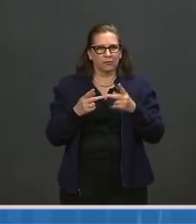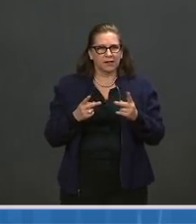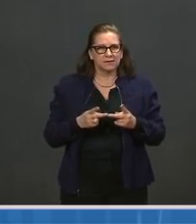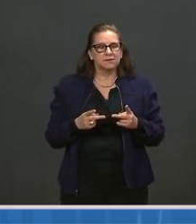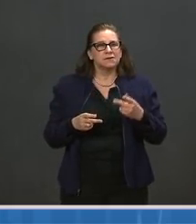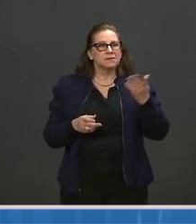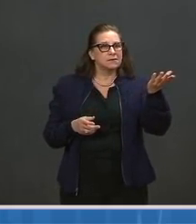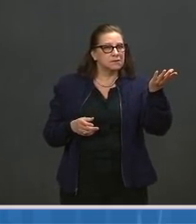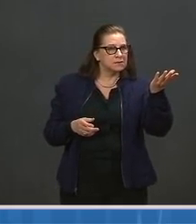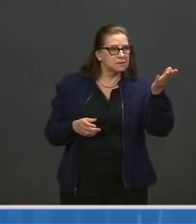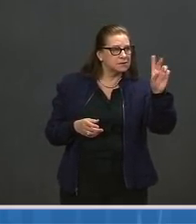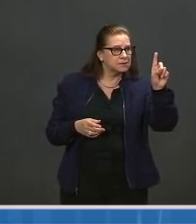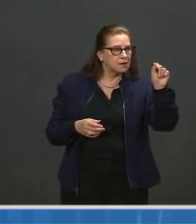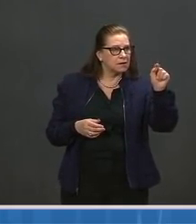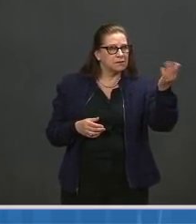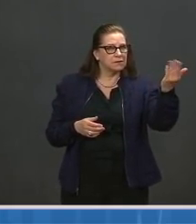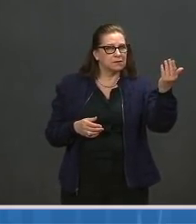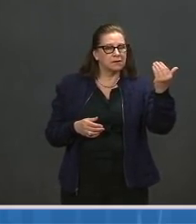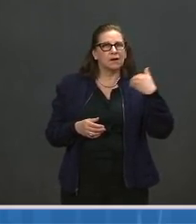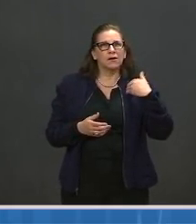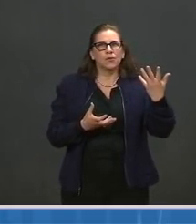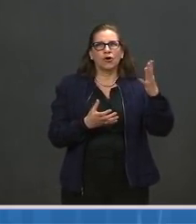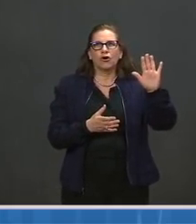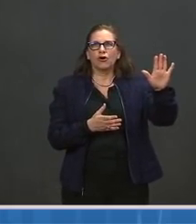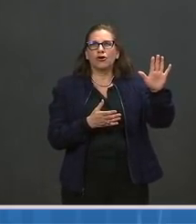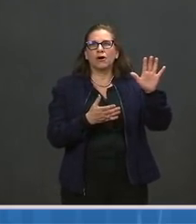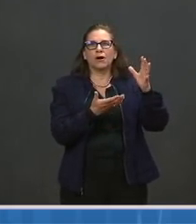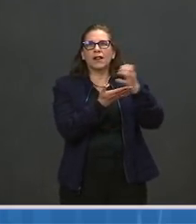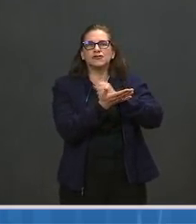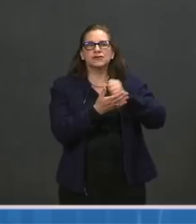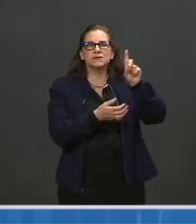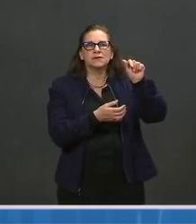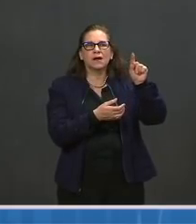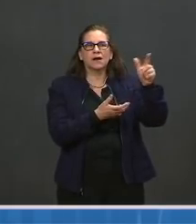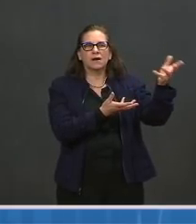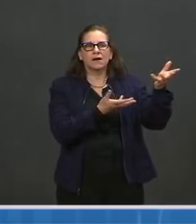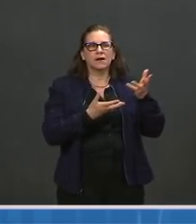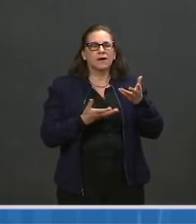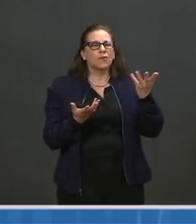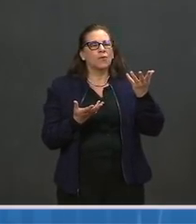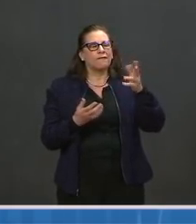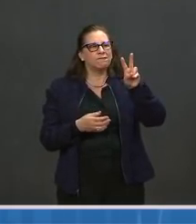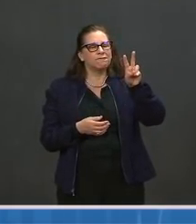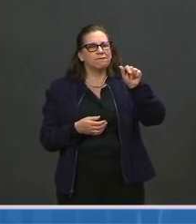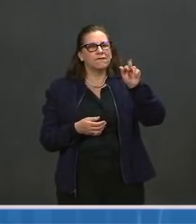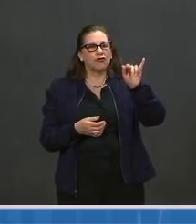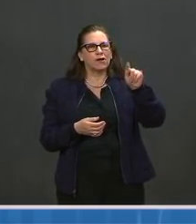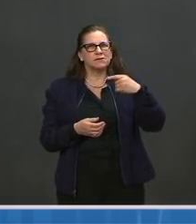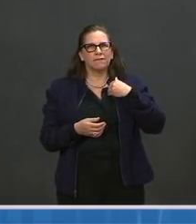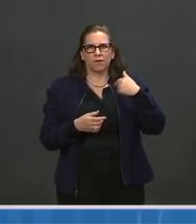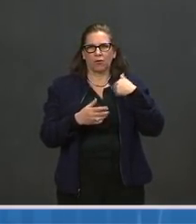and to do as much outreach as we can to try and -- to slow down the relaxation.